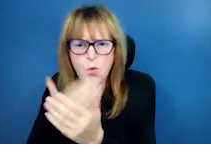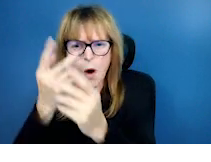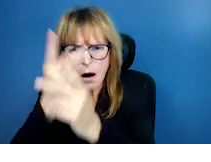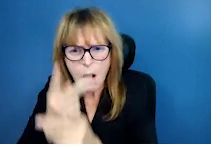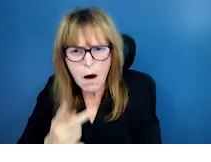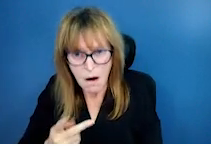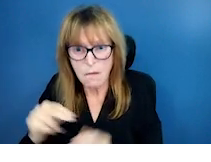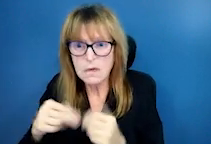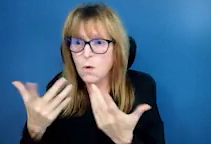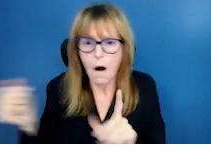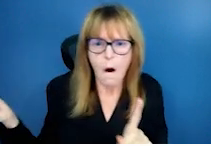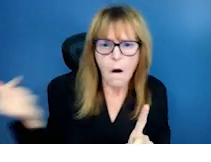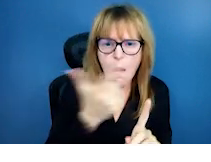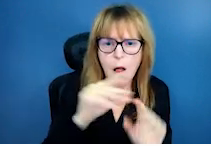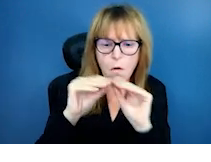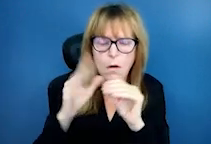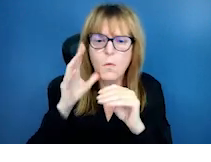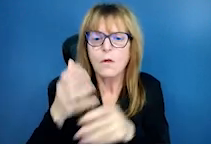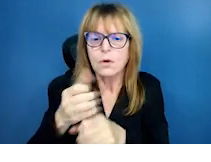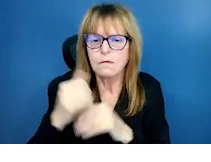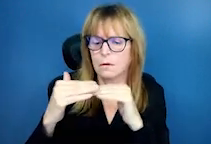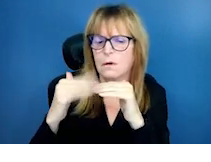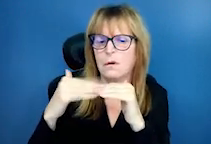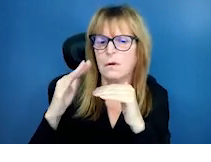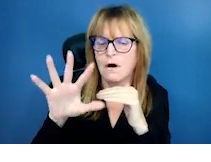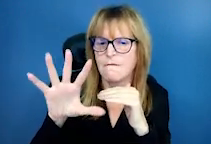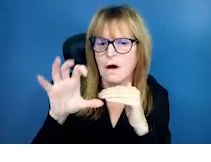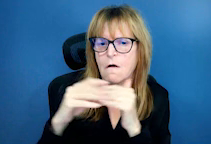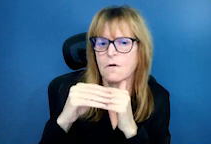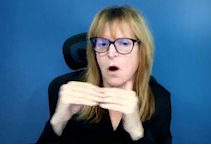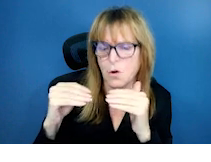The base amount is $500 for organizations that file 10 to 49